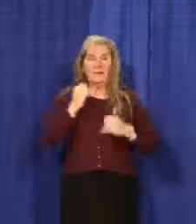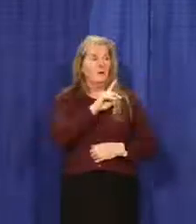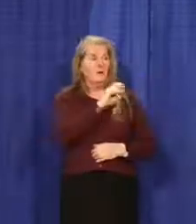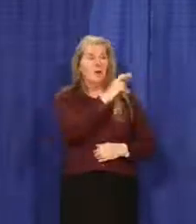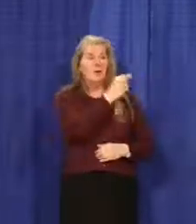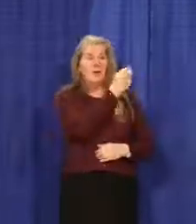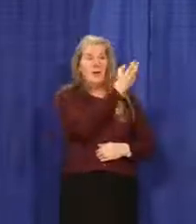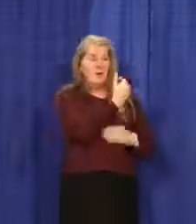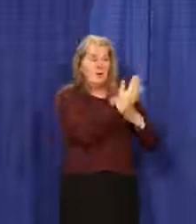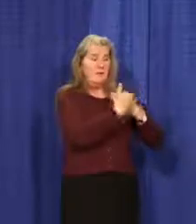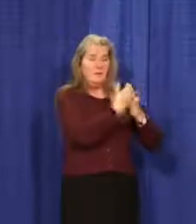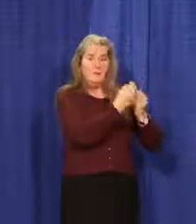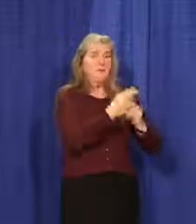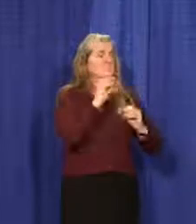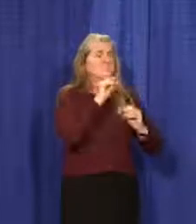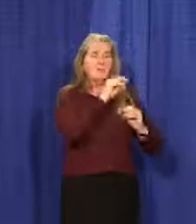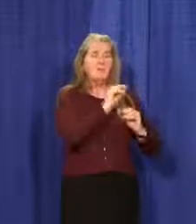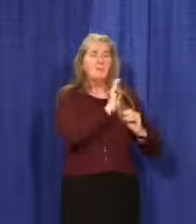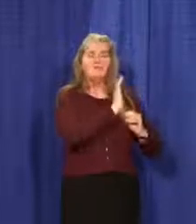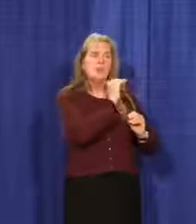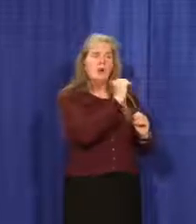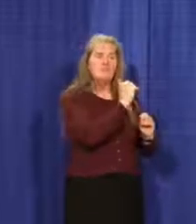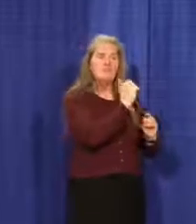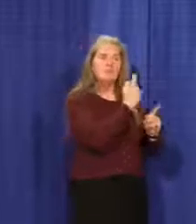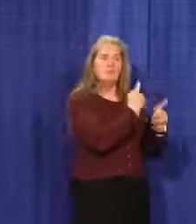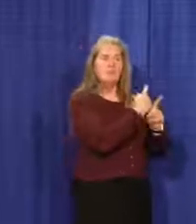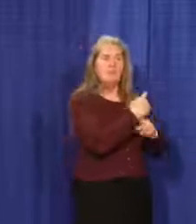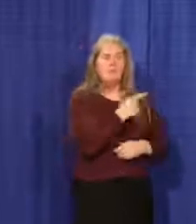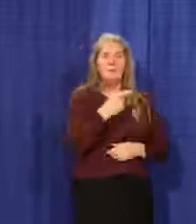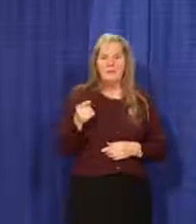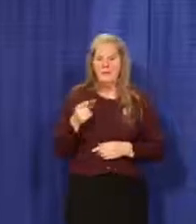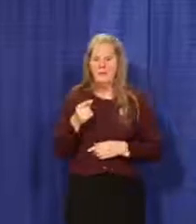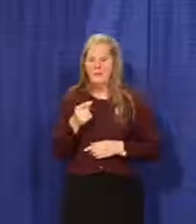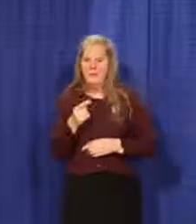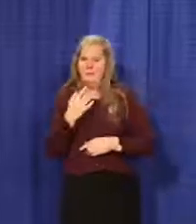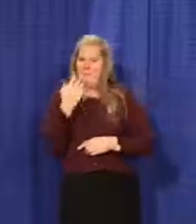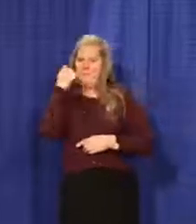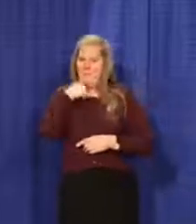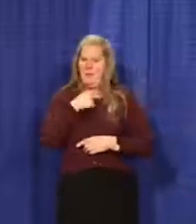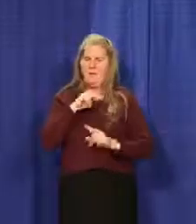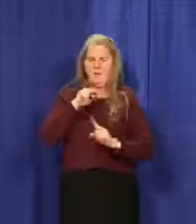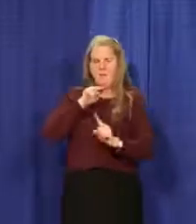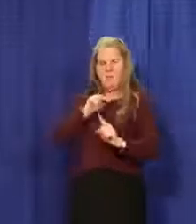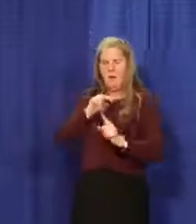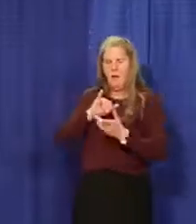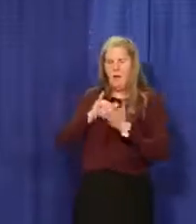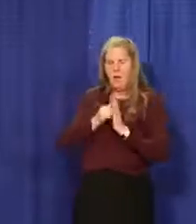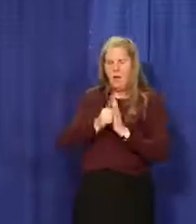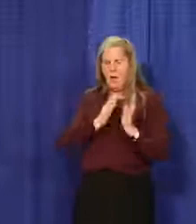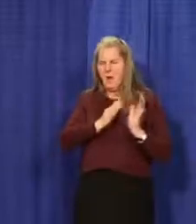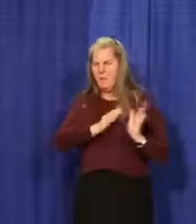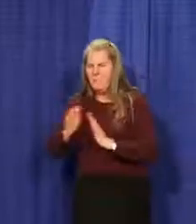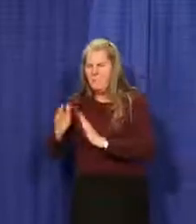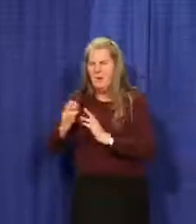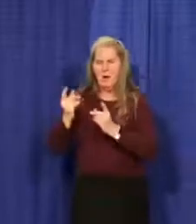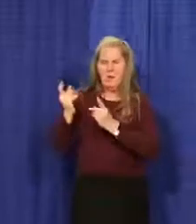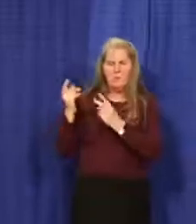government, nor should he. I am more interested in how the virus works, how it moves, how we trace and how prepared we are